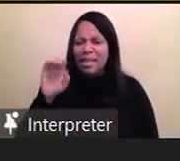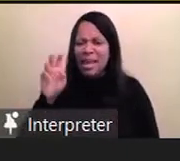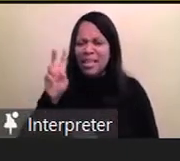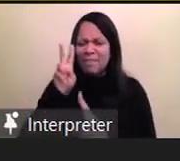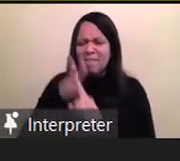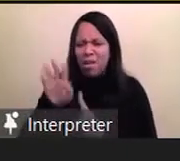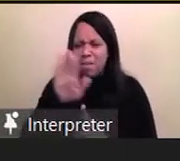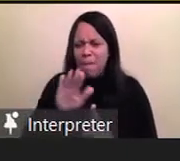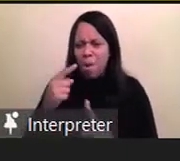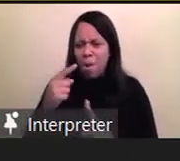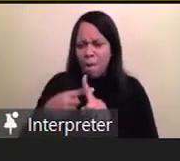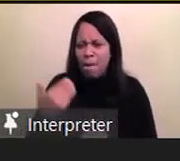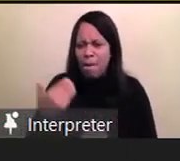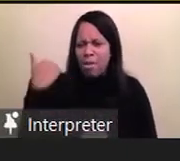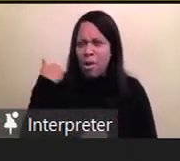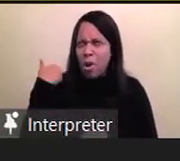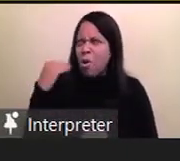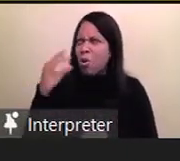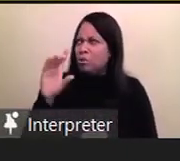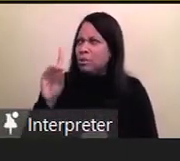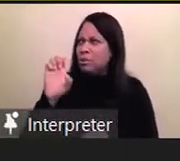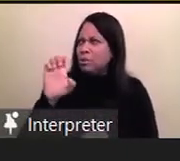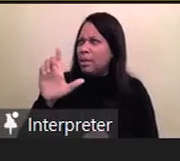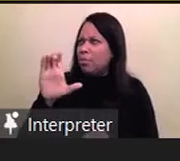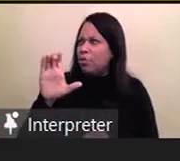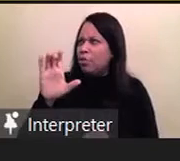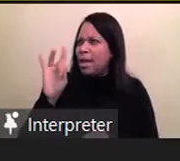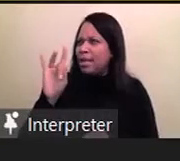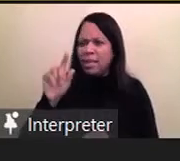December 18 of 2020, it was filed.